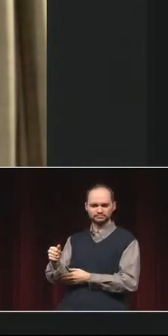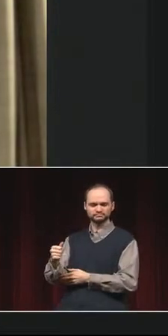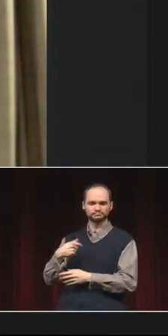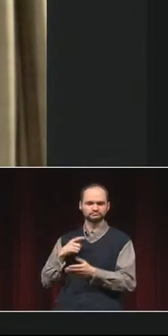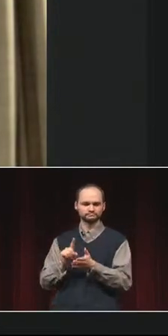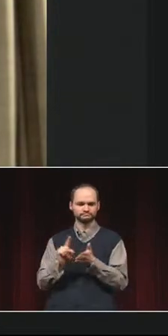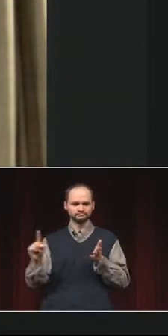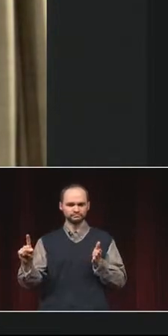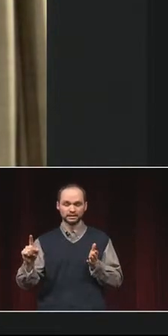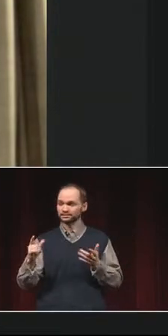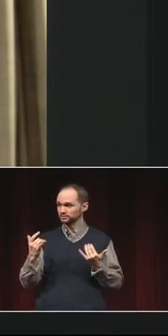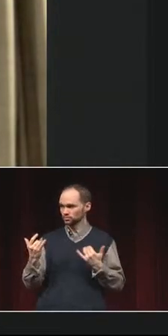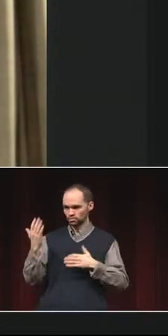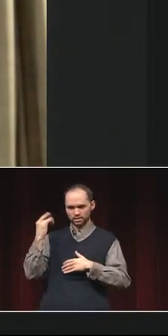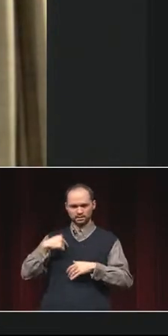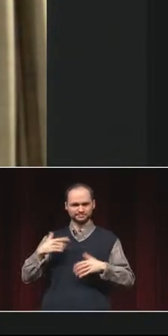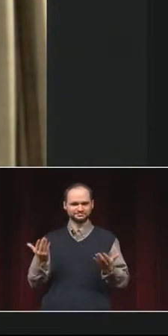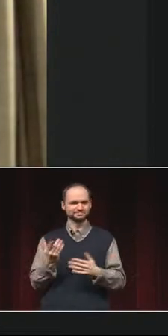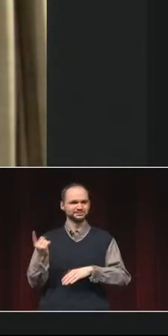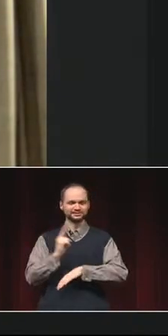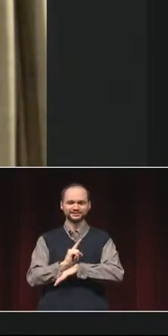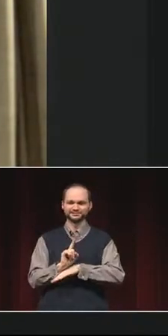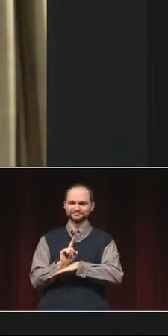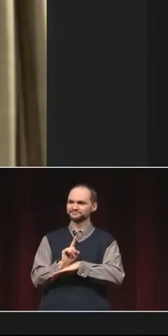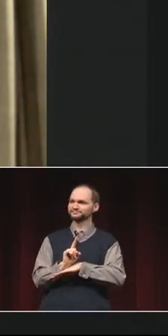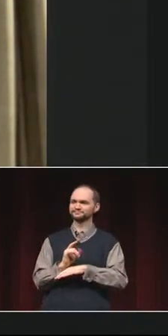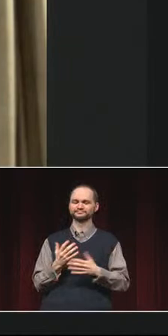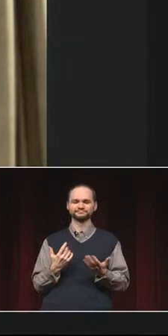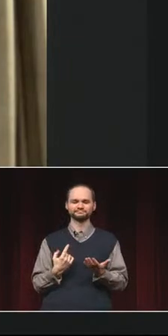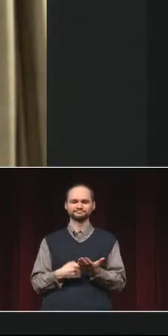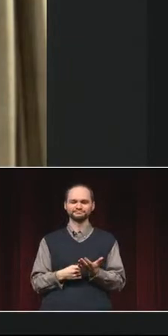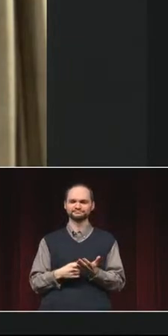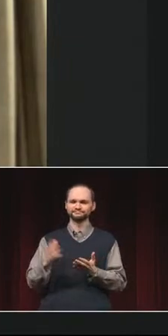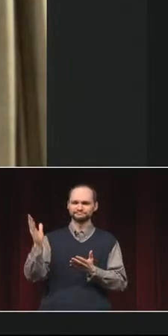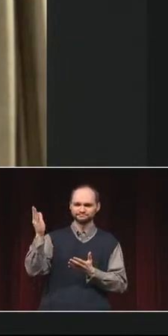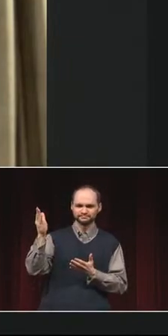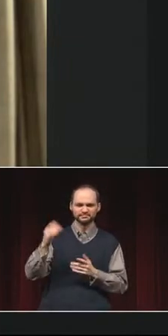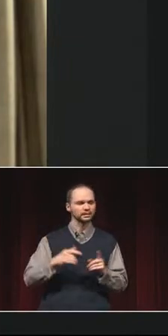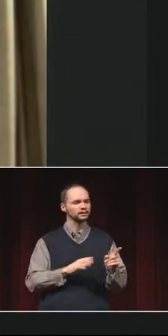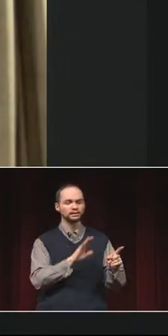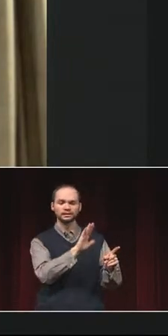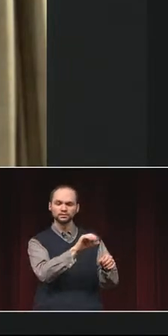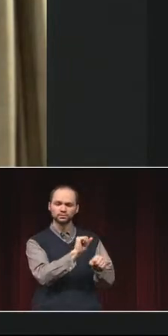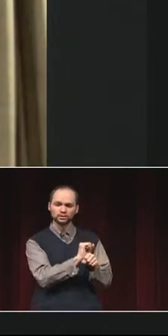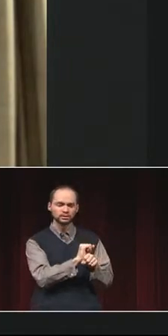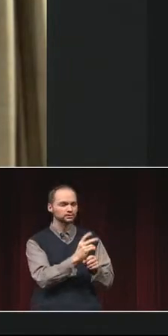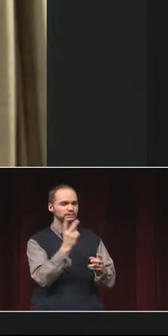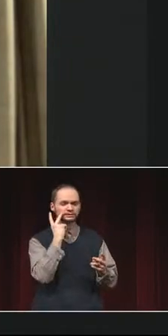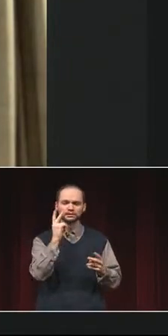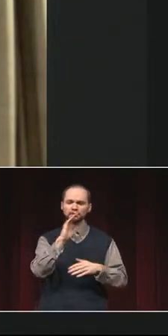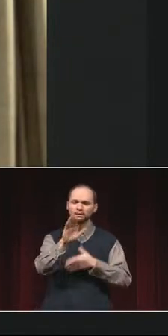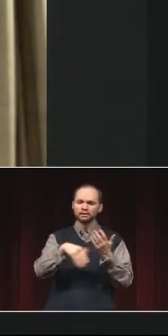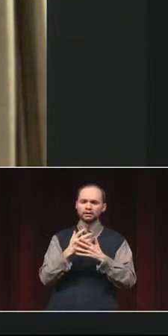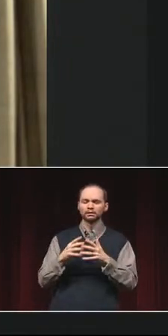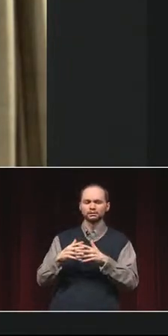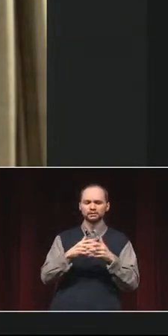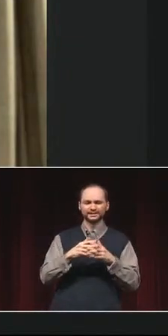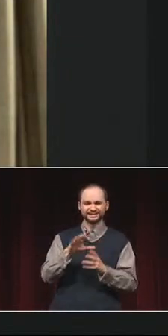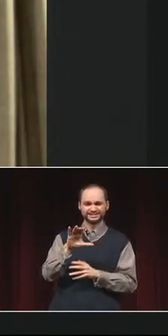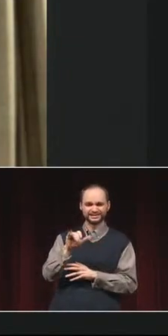I thank Clifford for his friendship and his work towards equality for all American citizens.